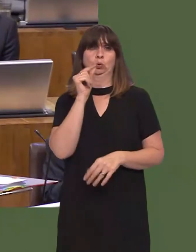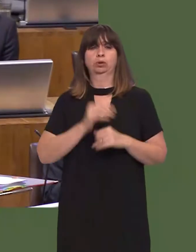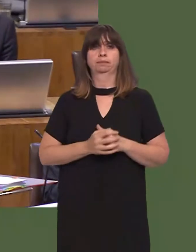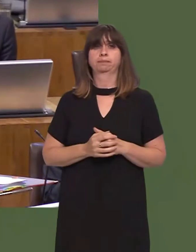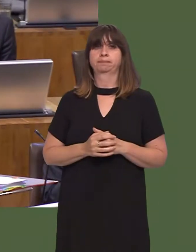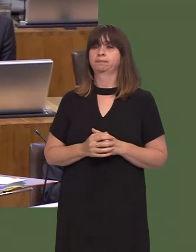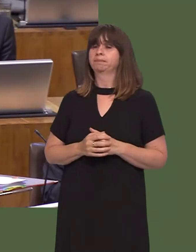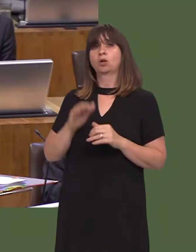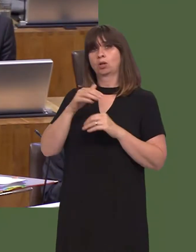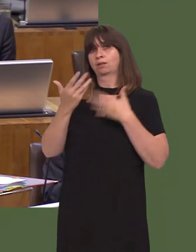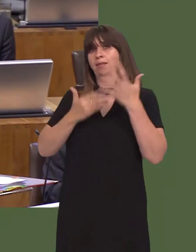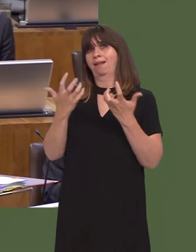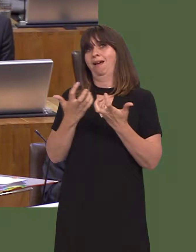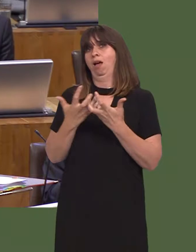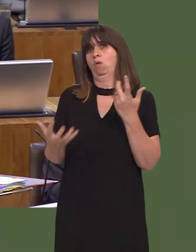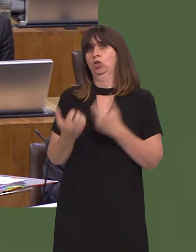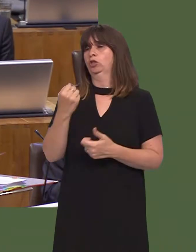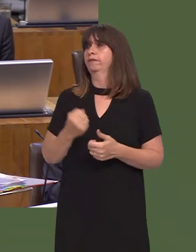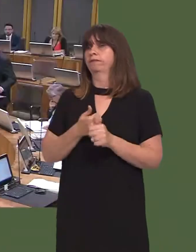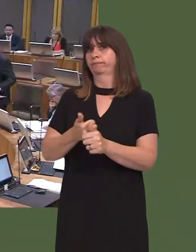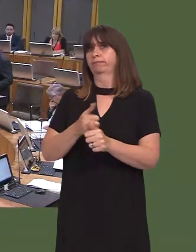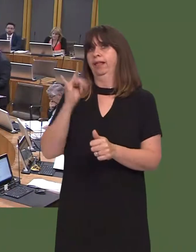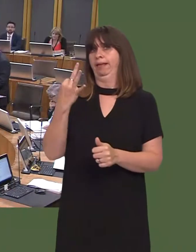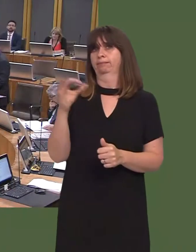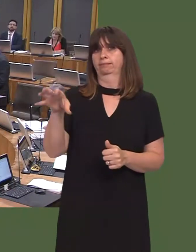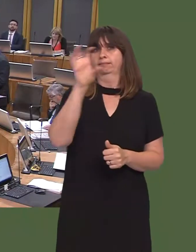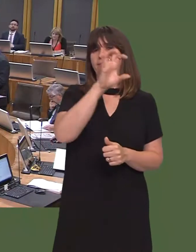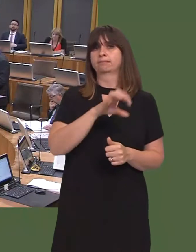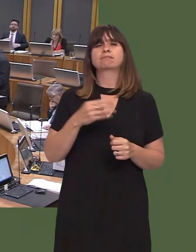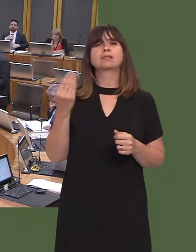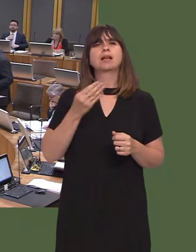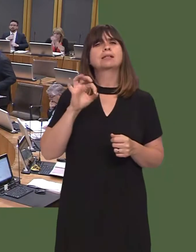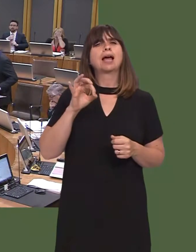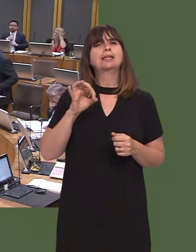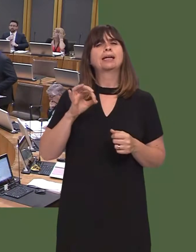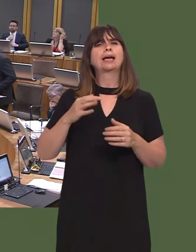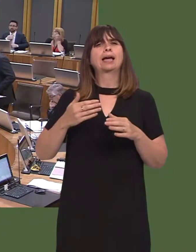will shortly be published to detail how thatís being achieved. Mike Hedges: I just want to thank the First Minister for that response. The 1980s enterprise